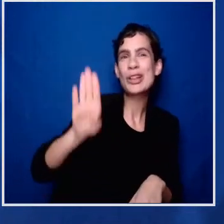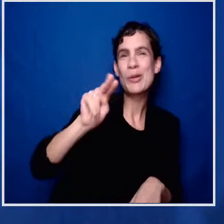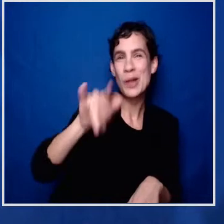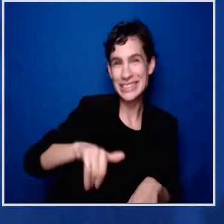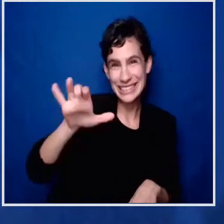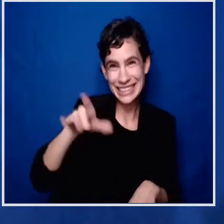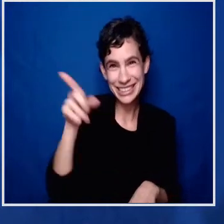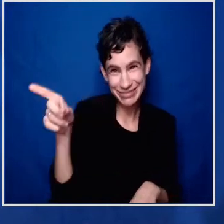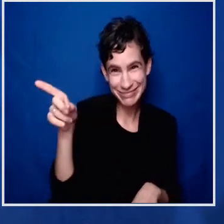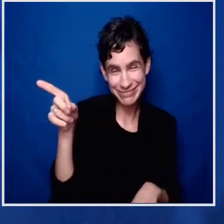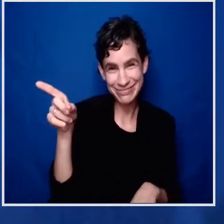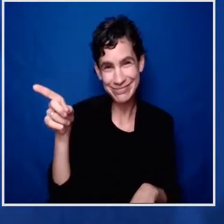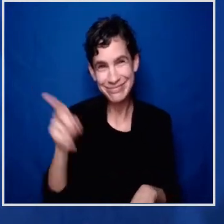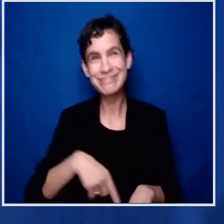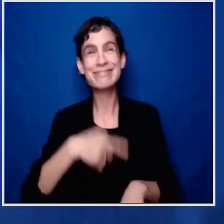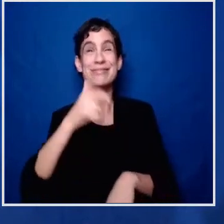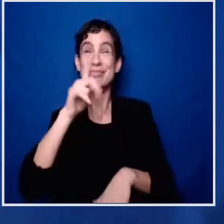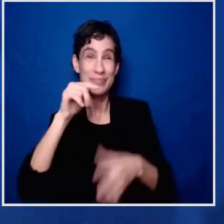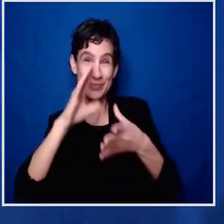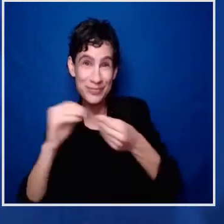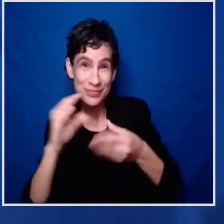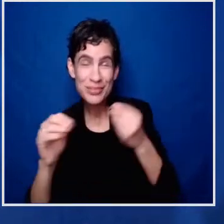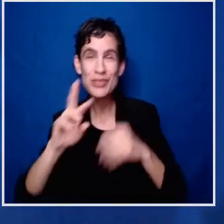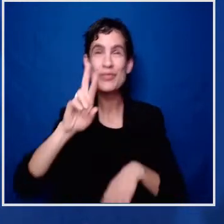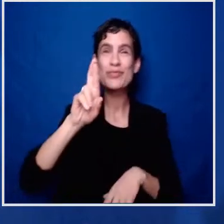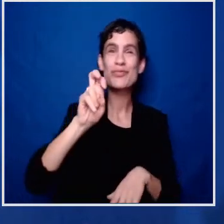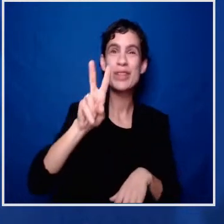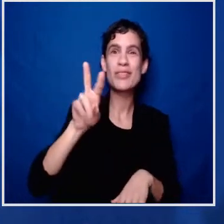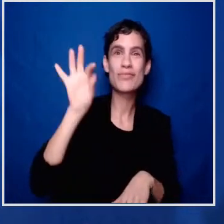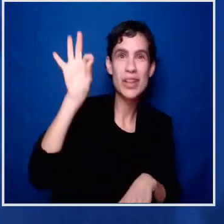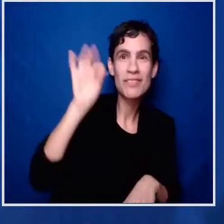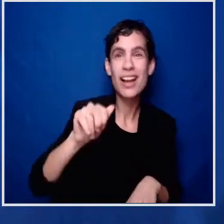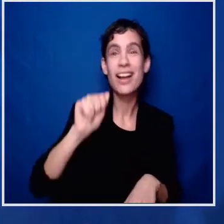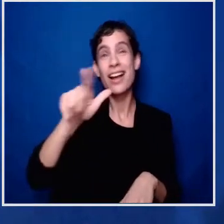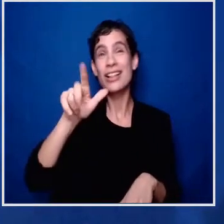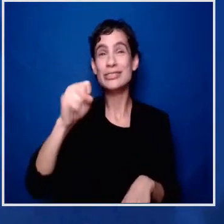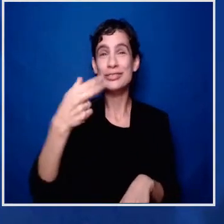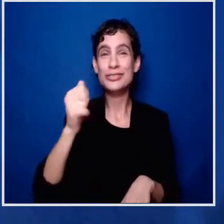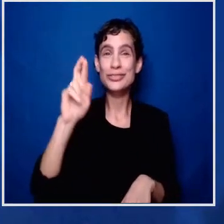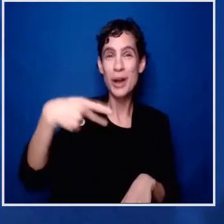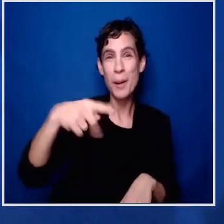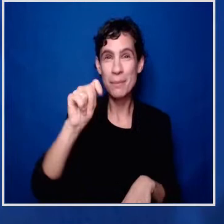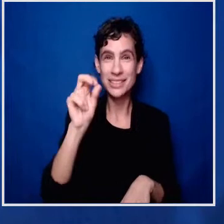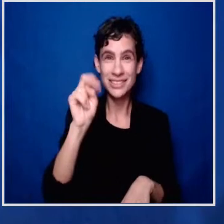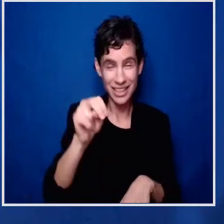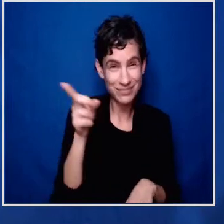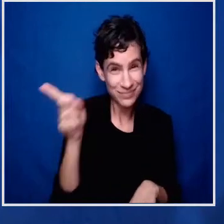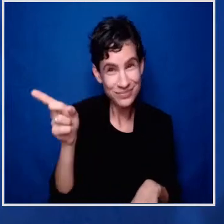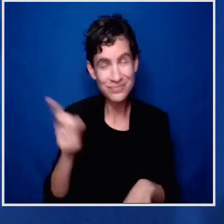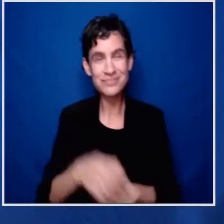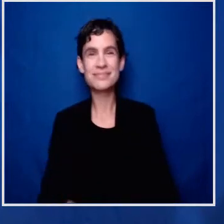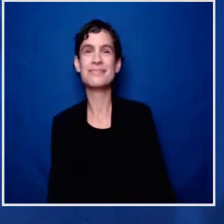AND, POLITICAL COMMENTATOR. WELCOMED THE REVEREND AL